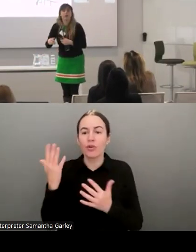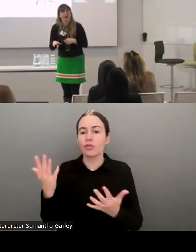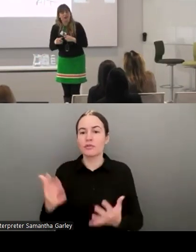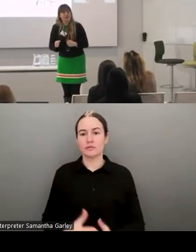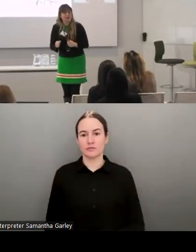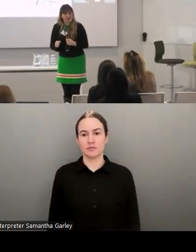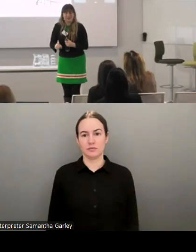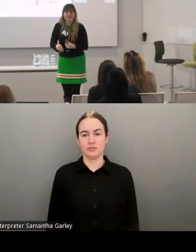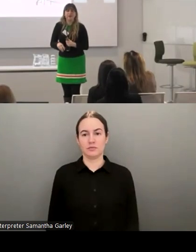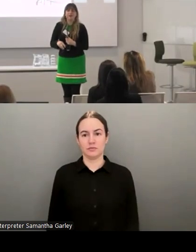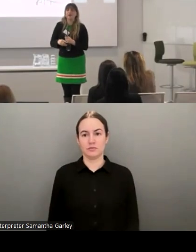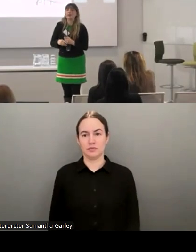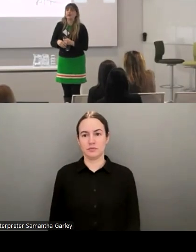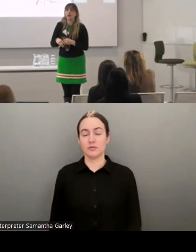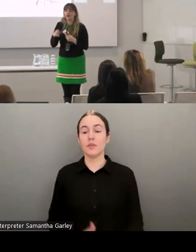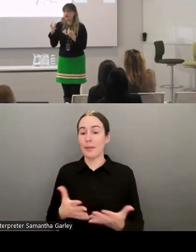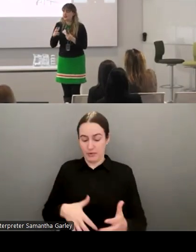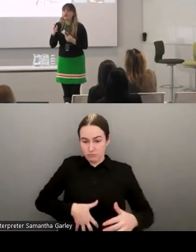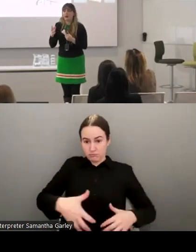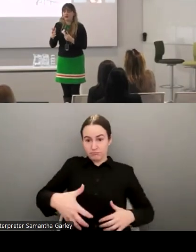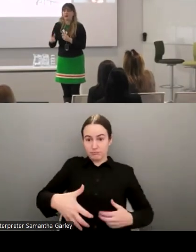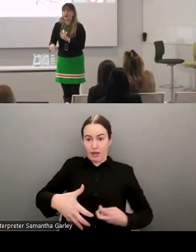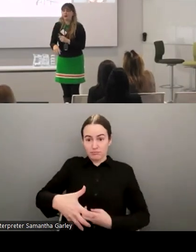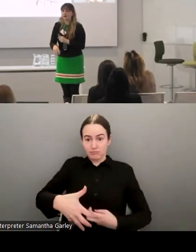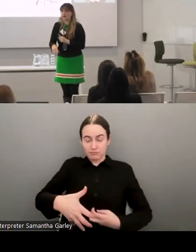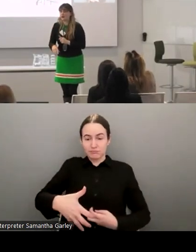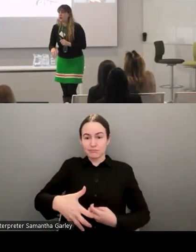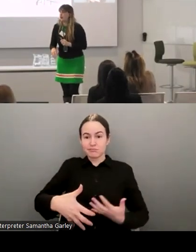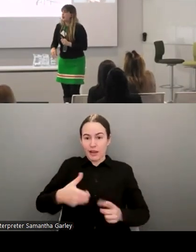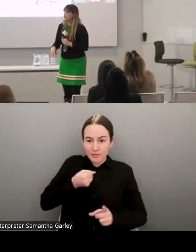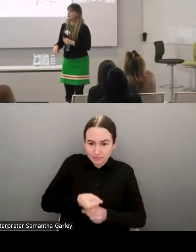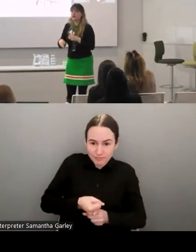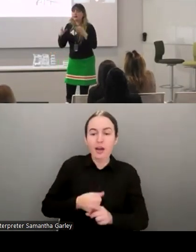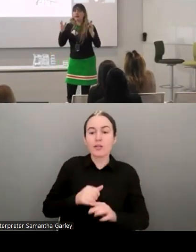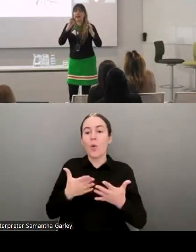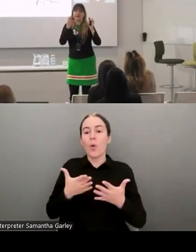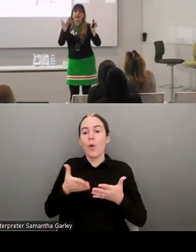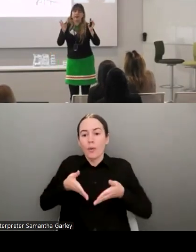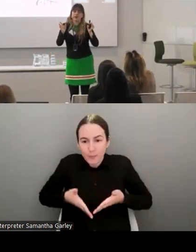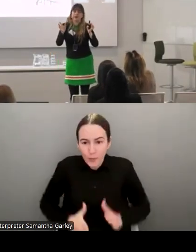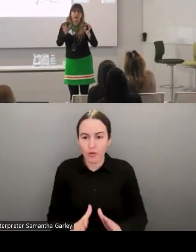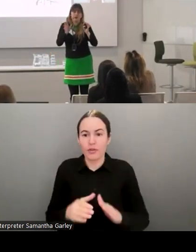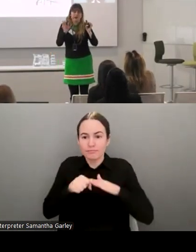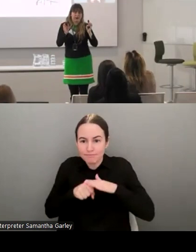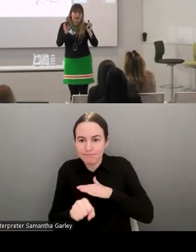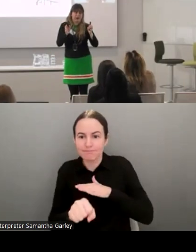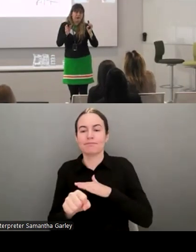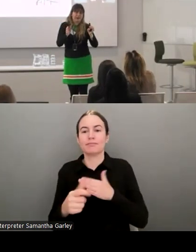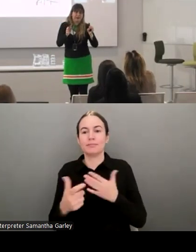Either within the tummy of your mother or just around, birth. So it's a little bit like if any one of you went out and got a brain damaged,